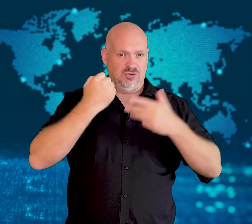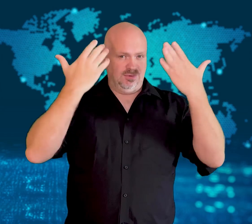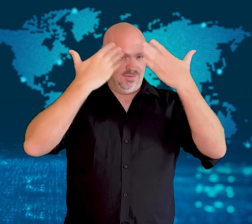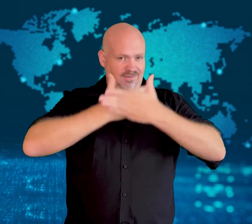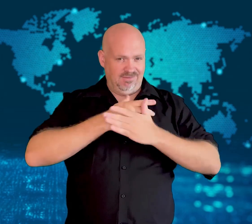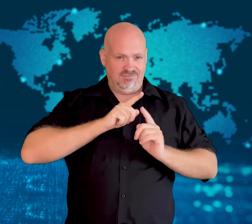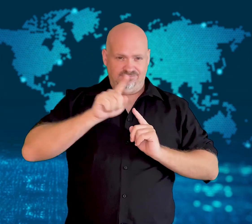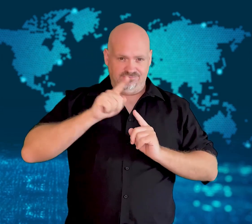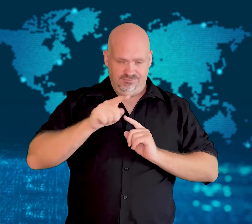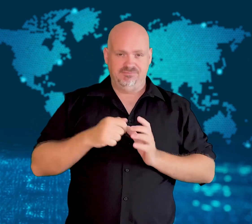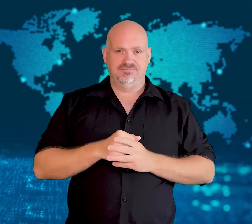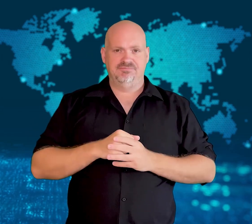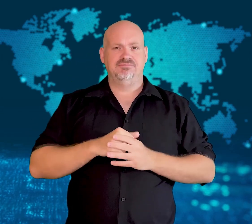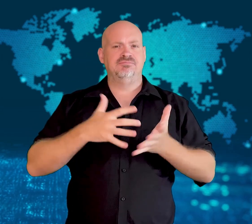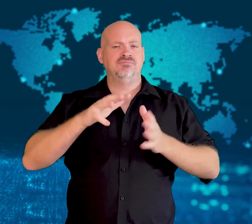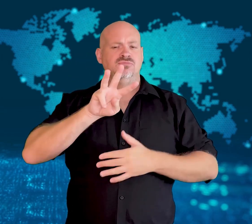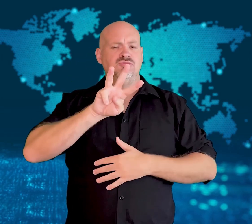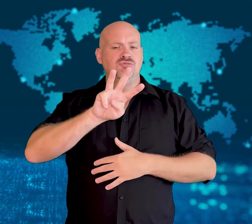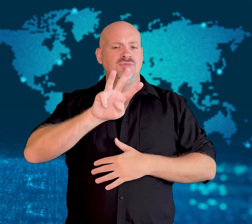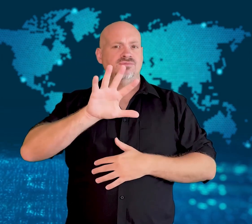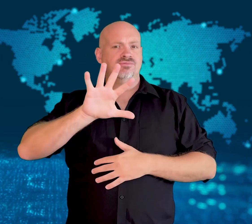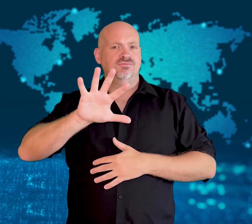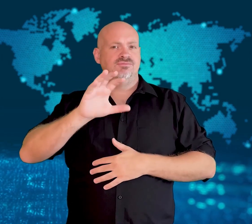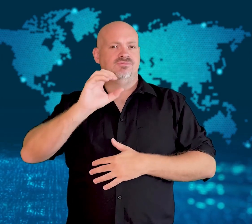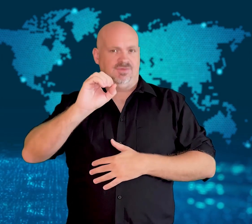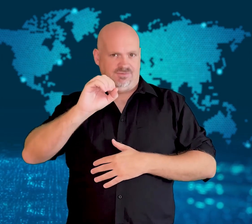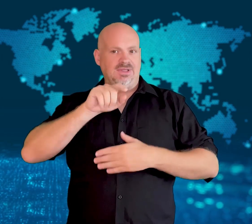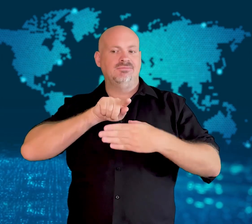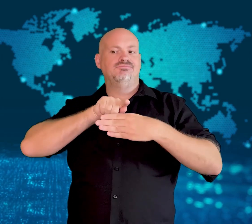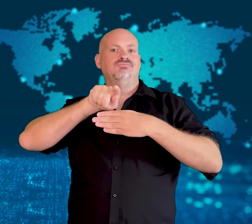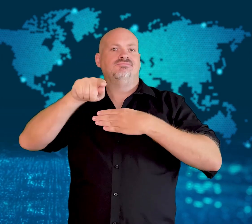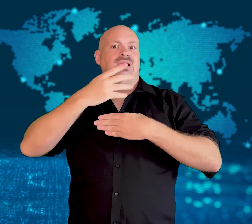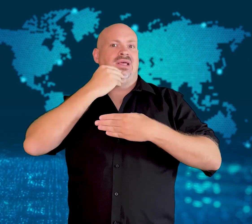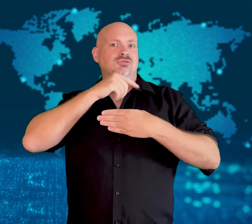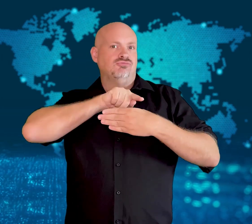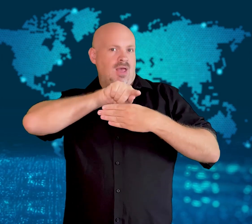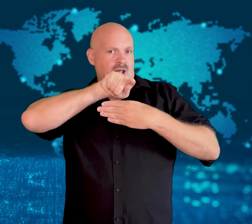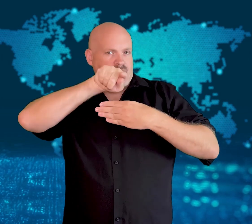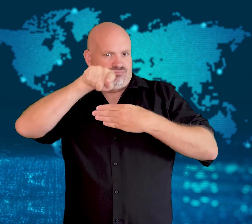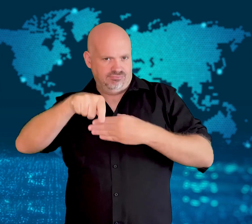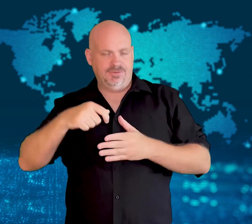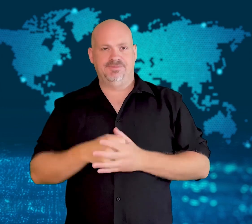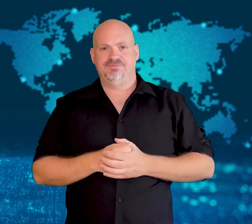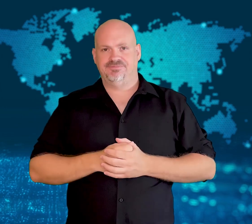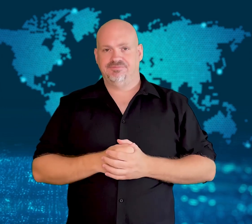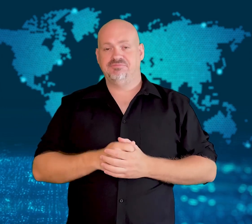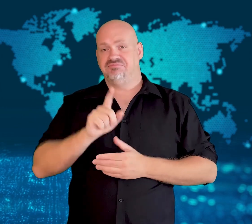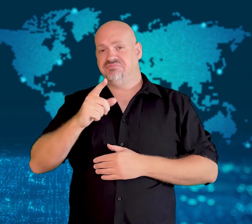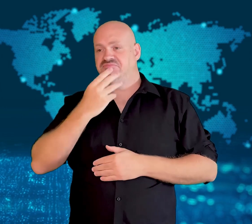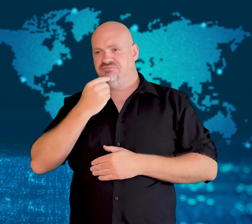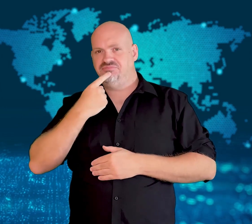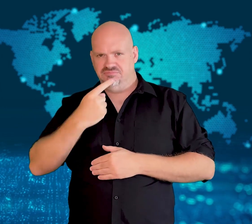Israel reports that most of them were intercepted by